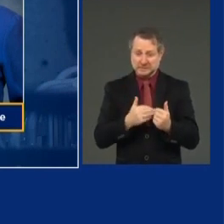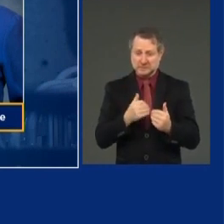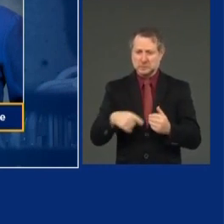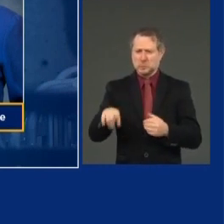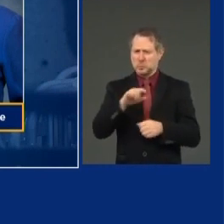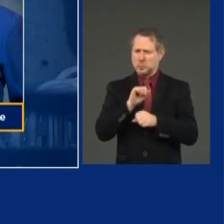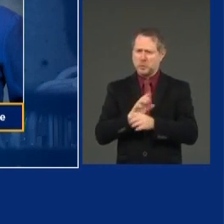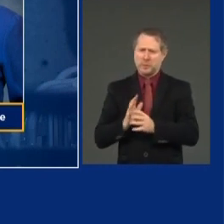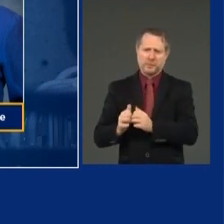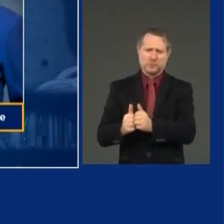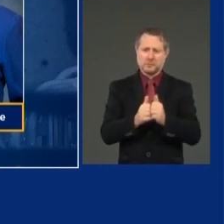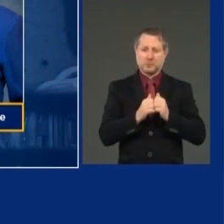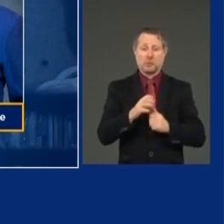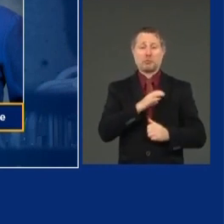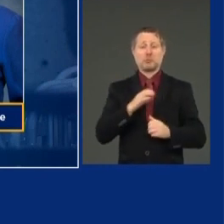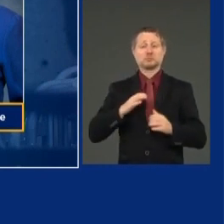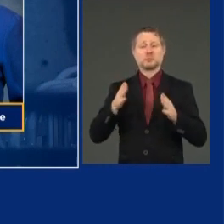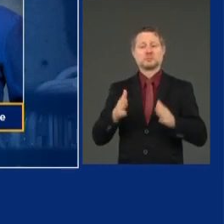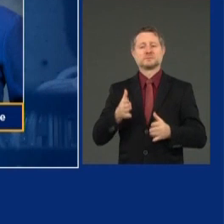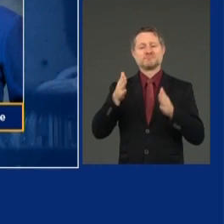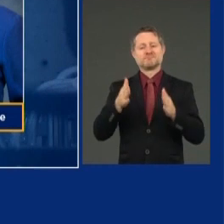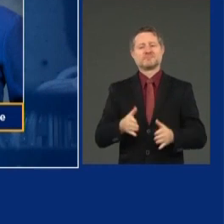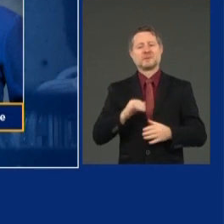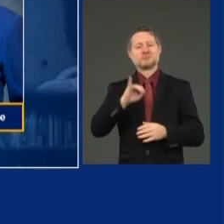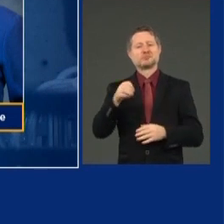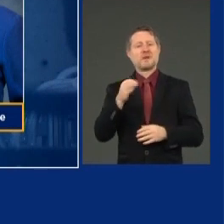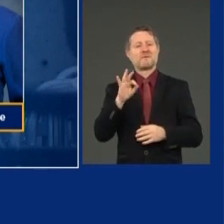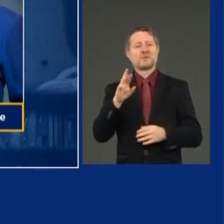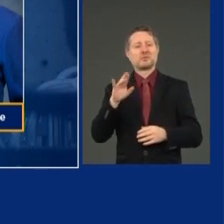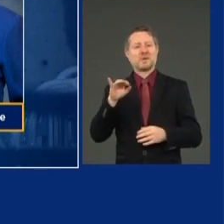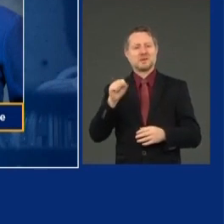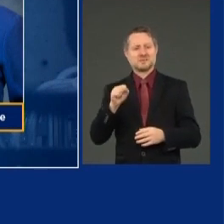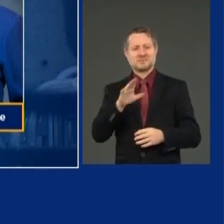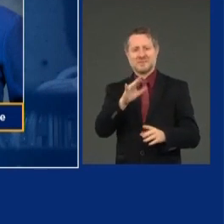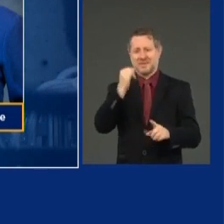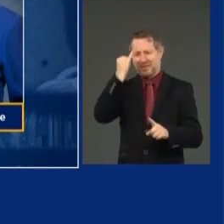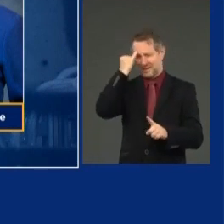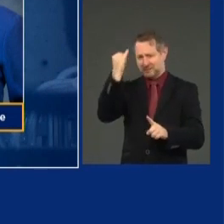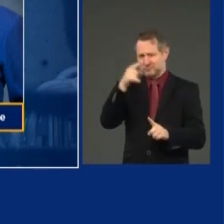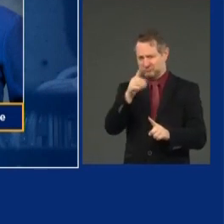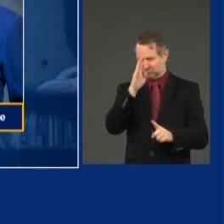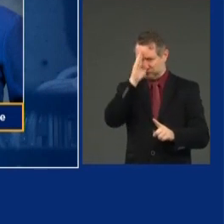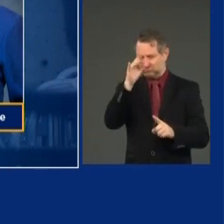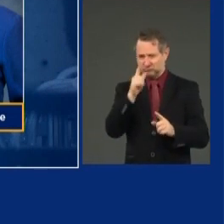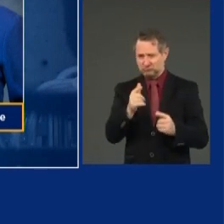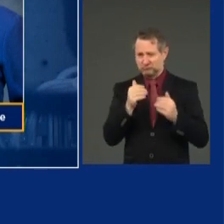GETTING 8,000 TESTS IN A SHORT PERIOD OF TIME IS NOT EASILY